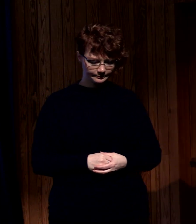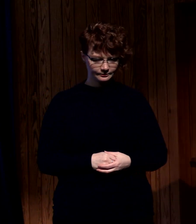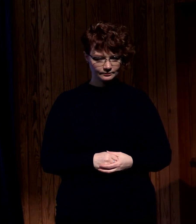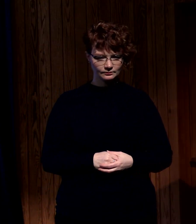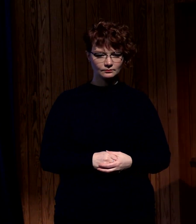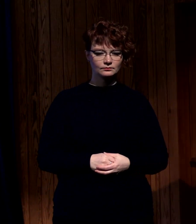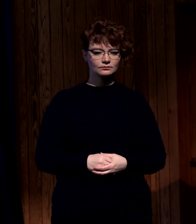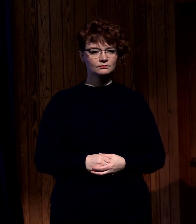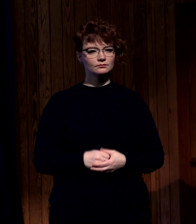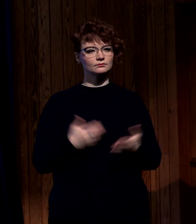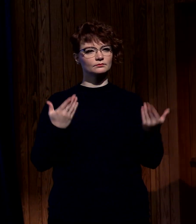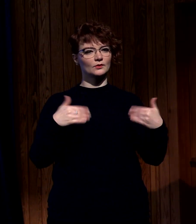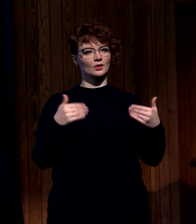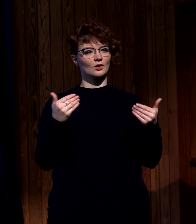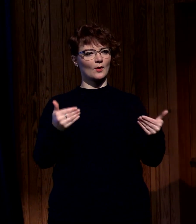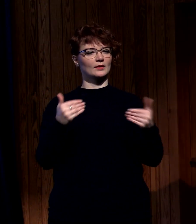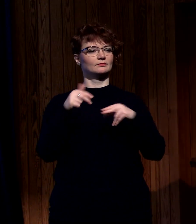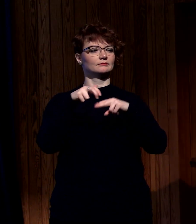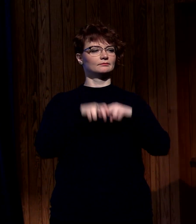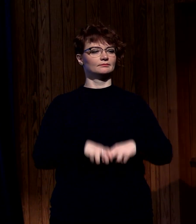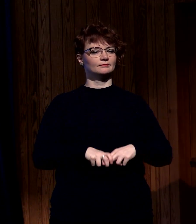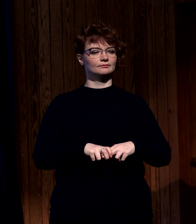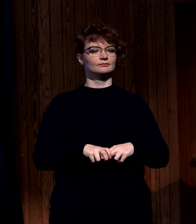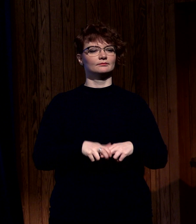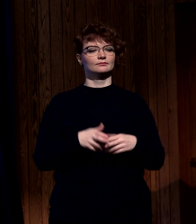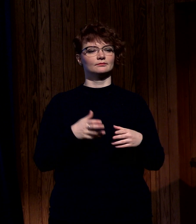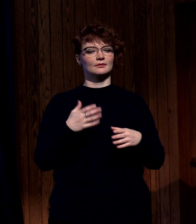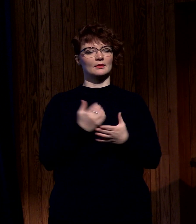Can you just sit in that silence for a bit?